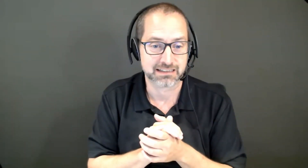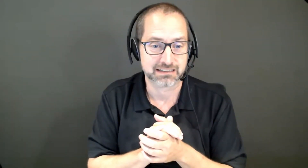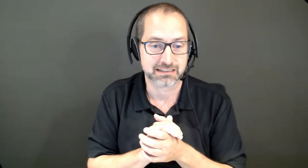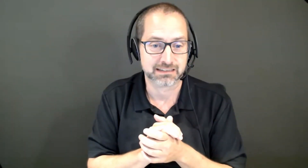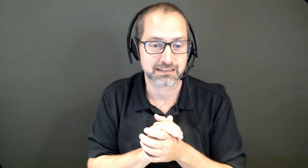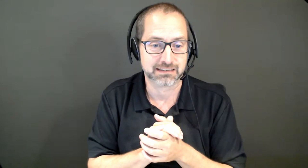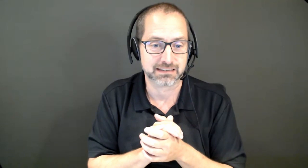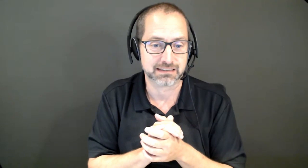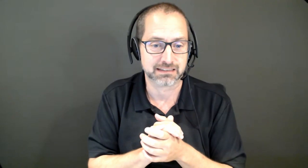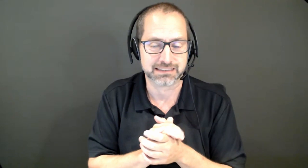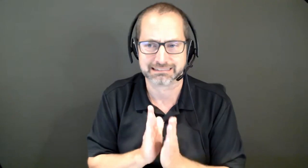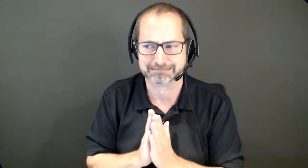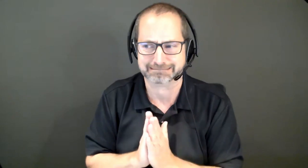Please light (striking match). Here we go.